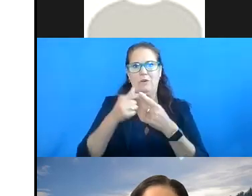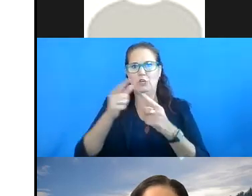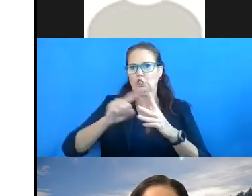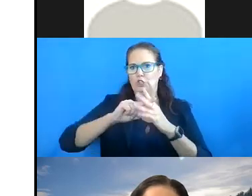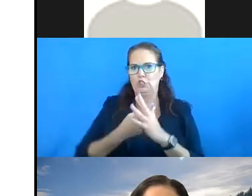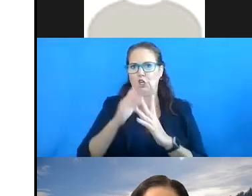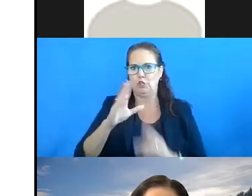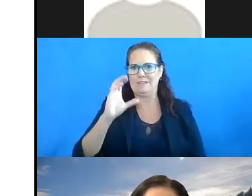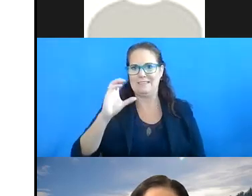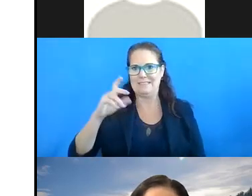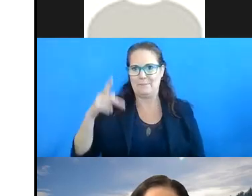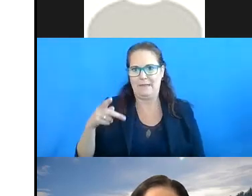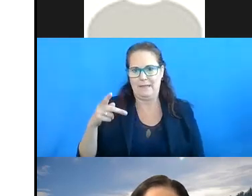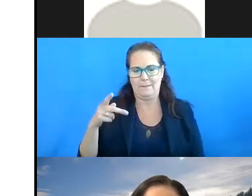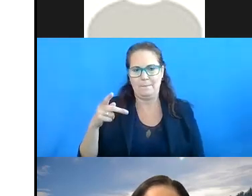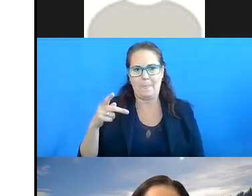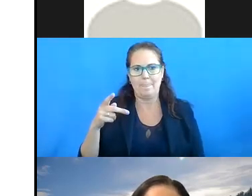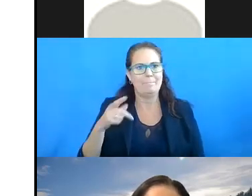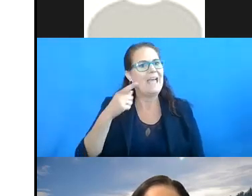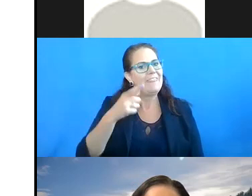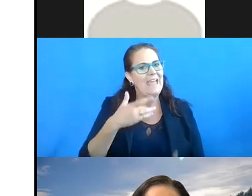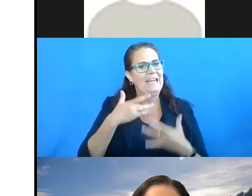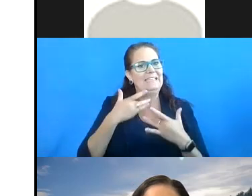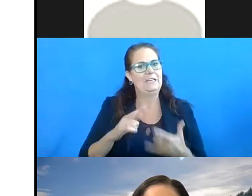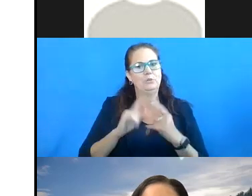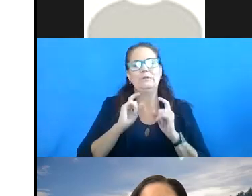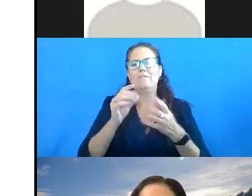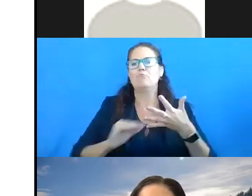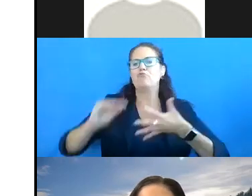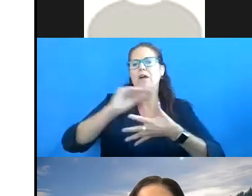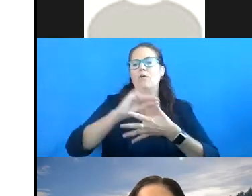CCP. And they generally give priority to communities that have not yet done their